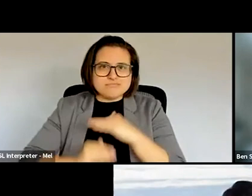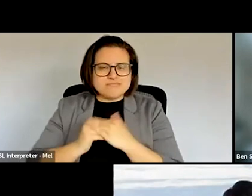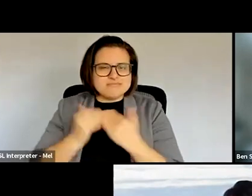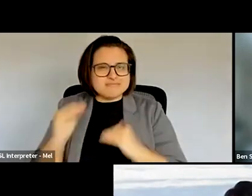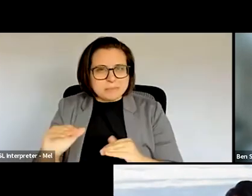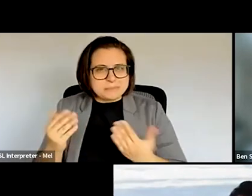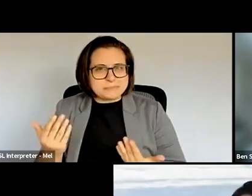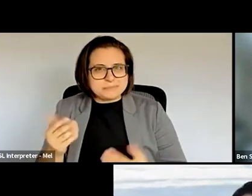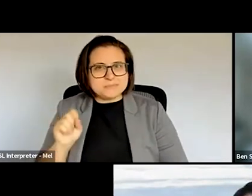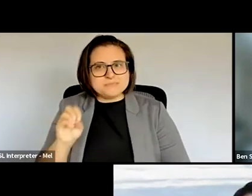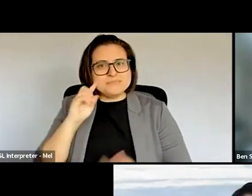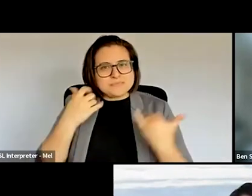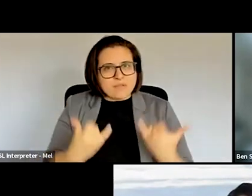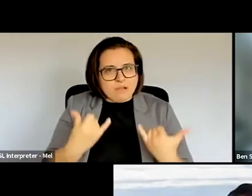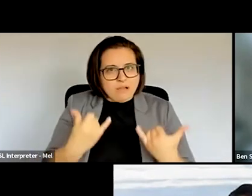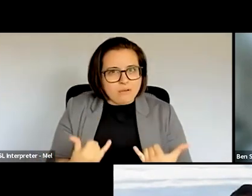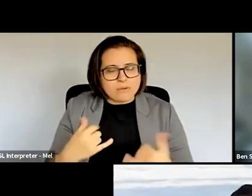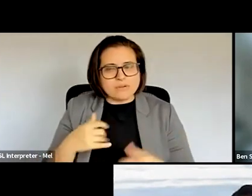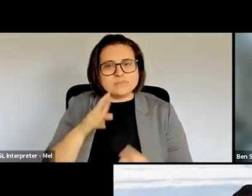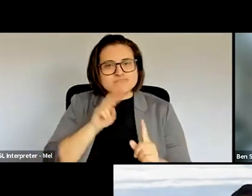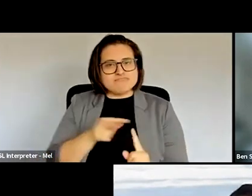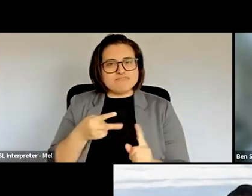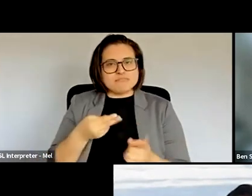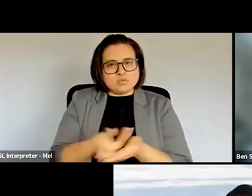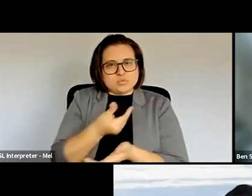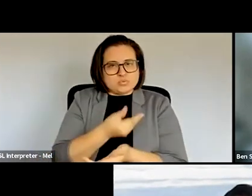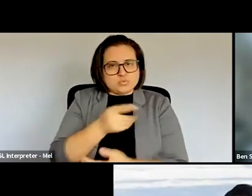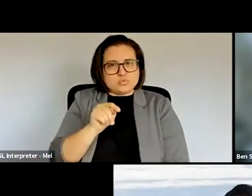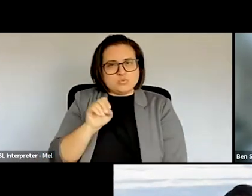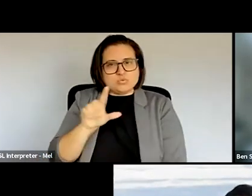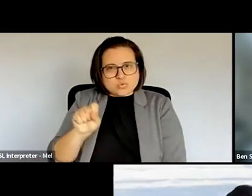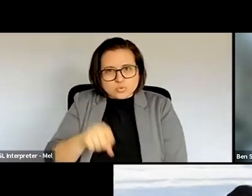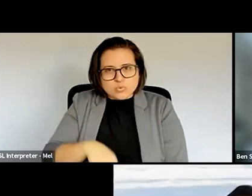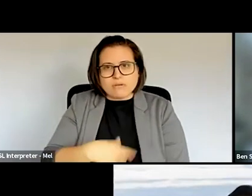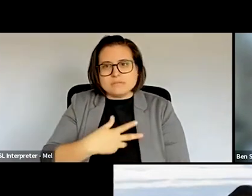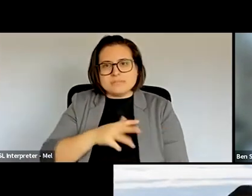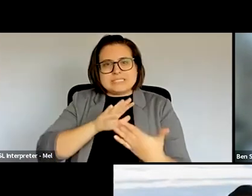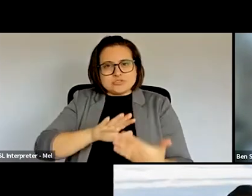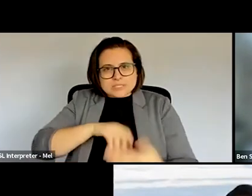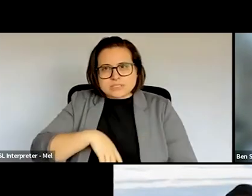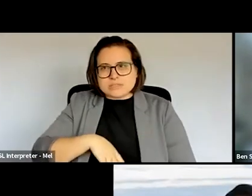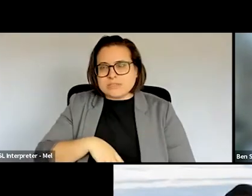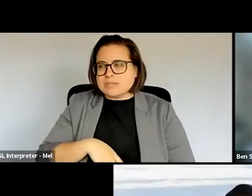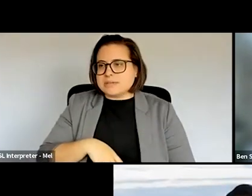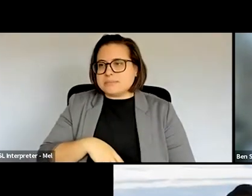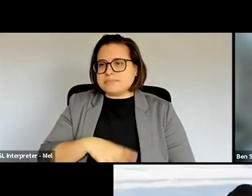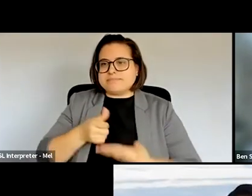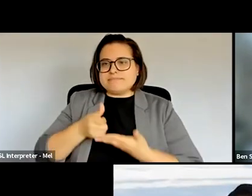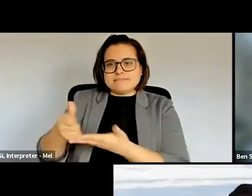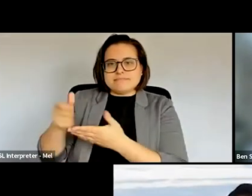a whole new solution of tools and interfaces for helping people decide what information to